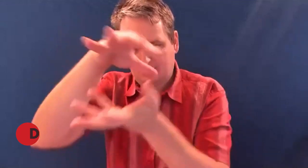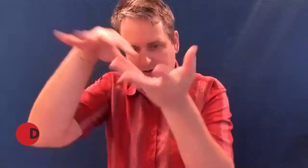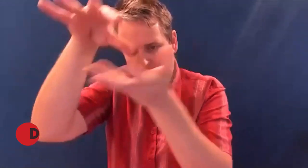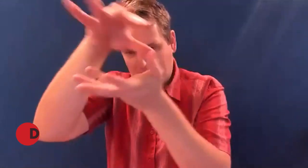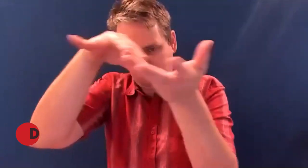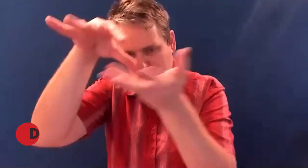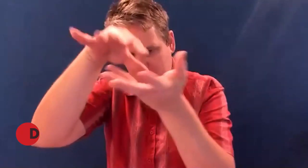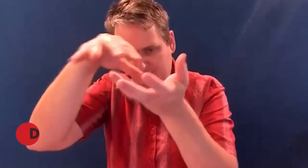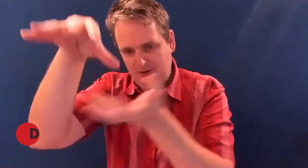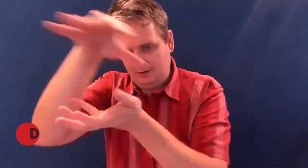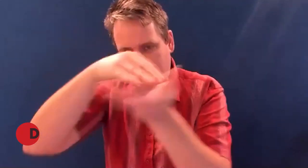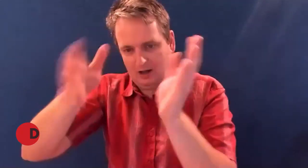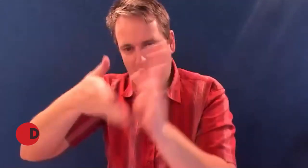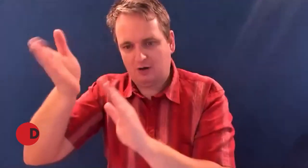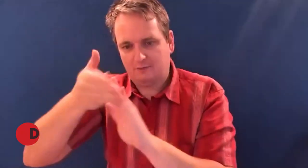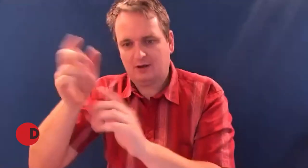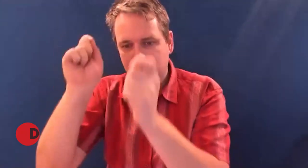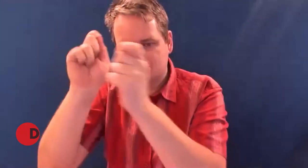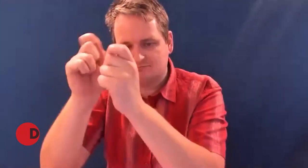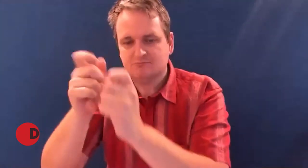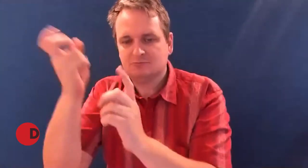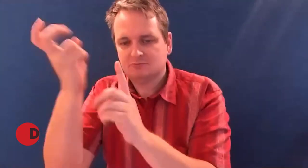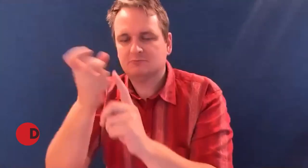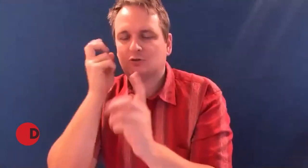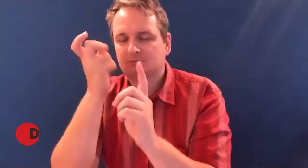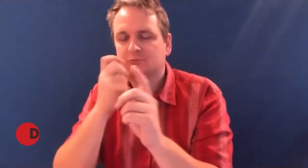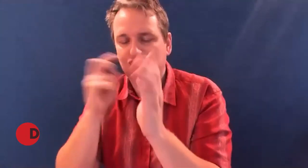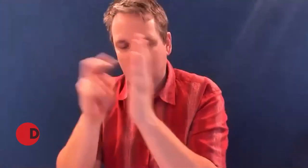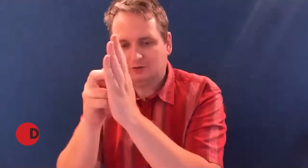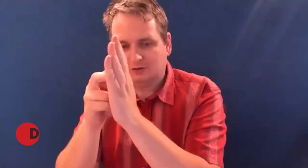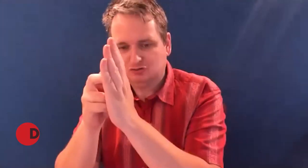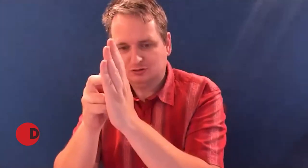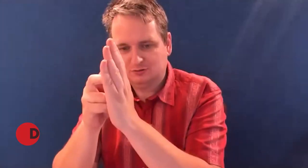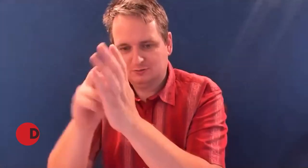to the cloud where it runs auto recognition to convert to text,